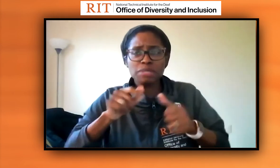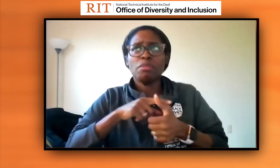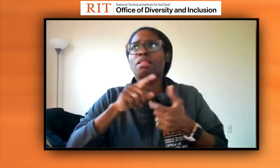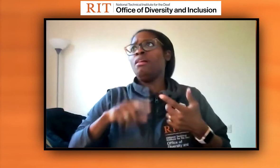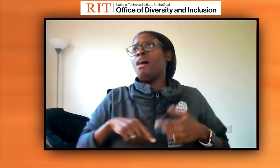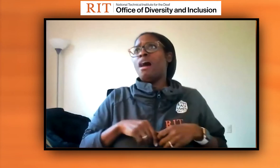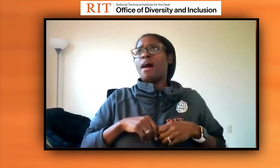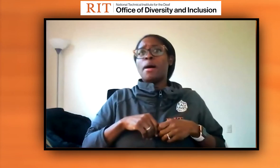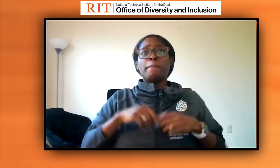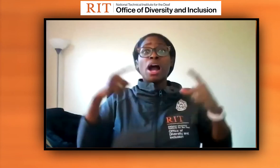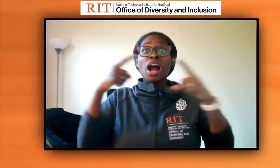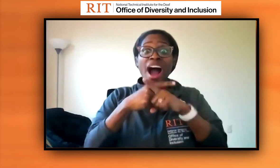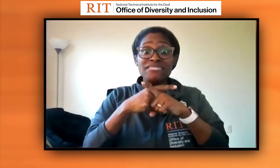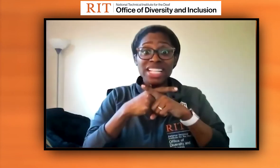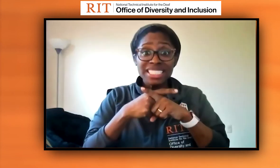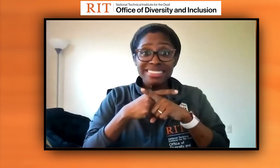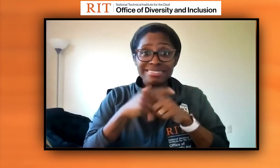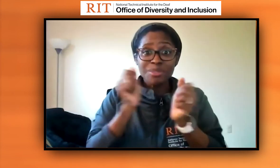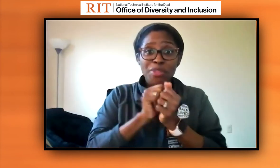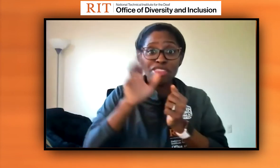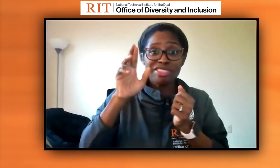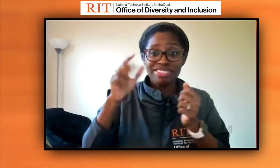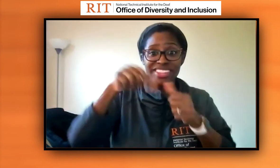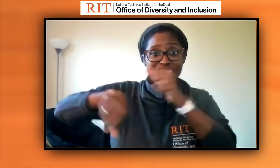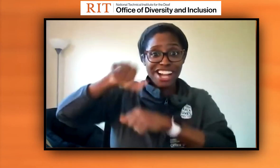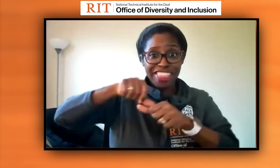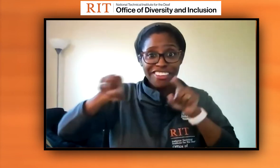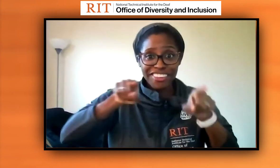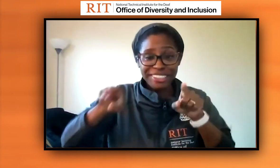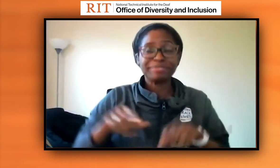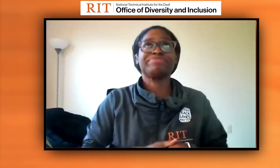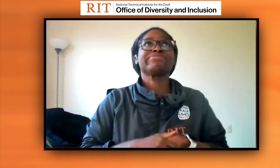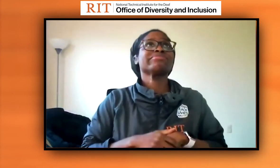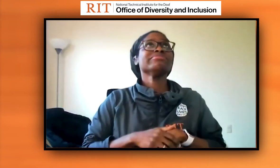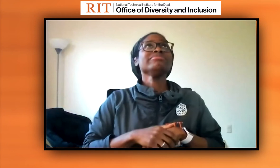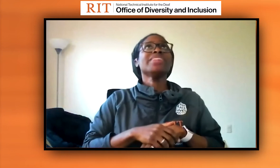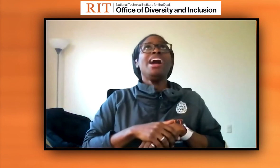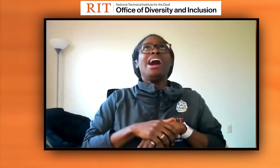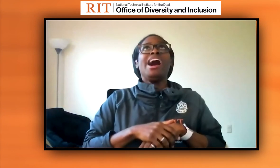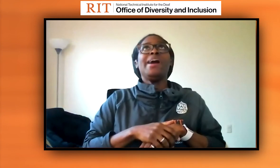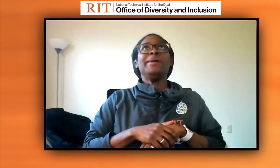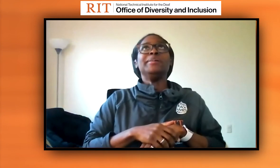So, that's perfectly possible. Conflicts with each other--their roommates, their peers, etc.